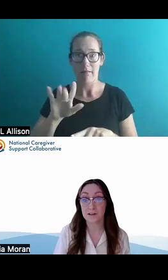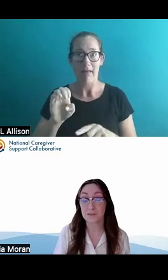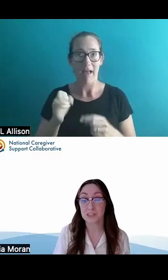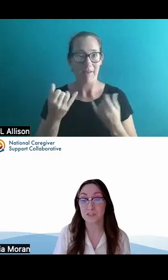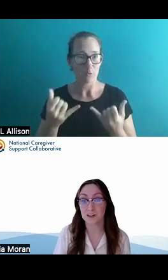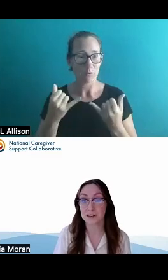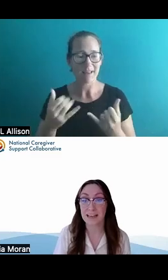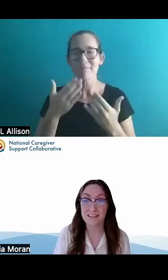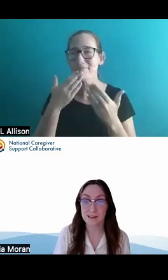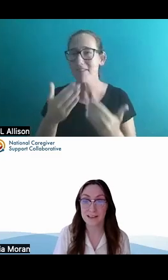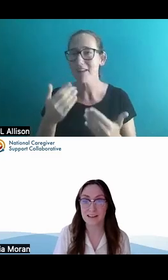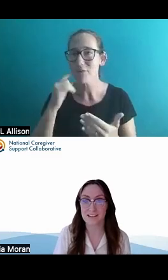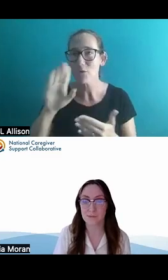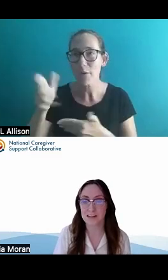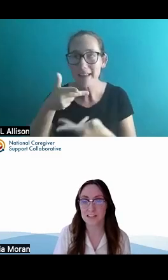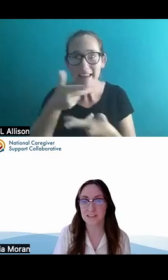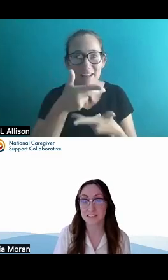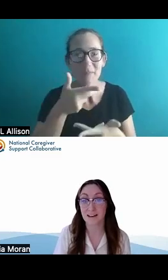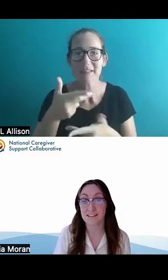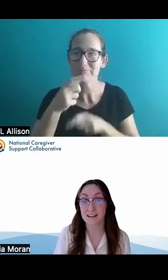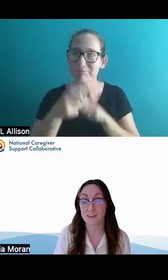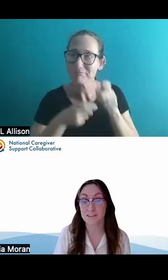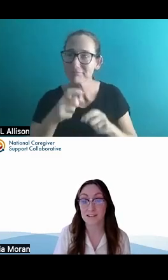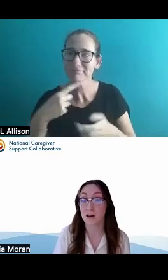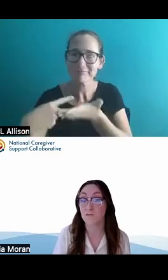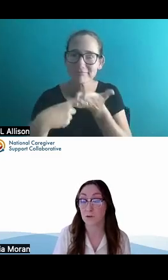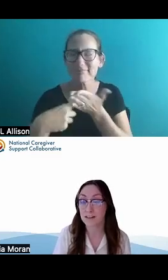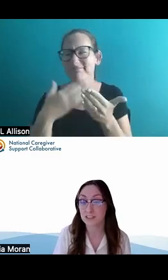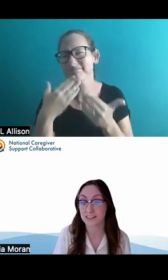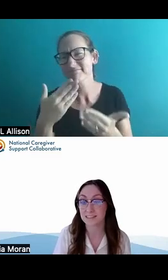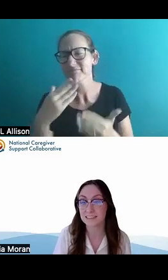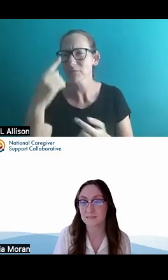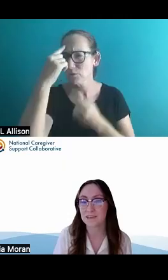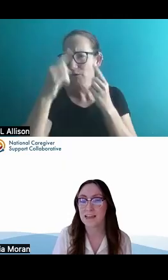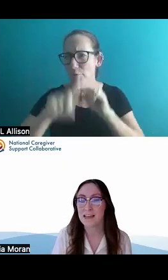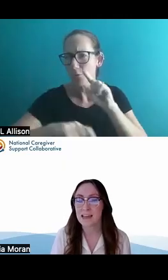all so much for your engagement and contributing to the discussion with such thoughtful questions